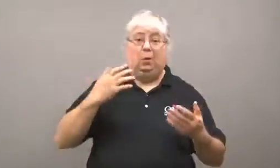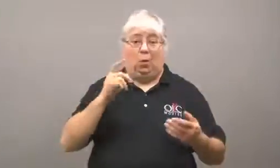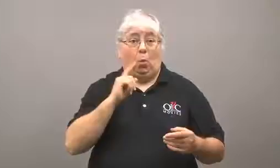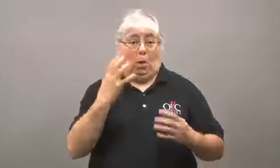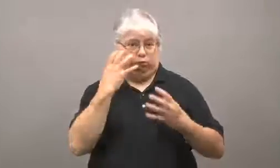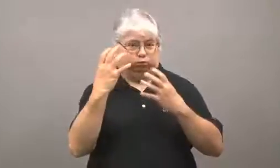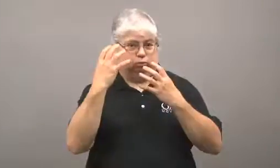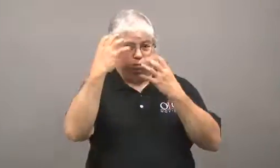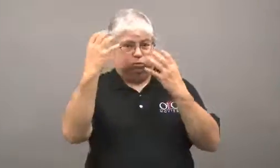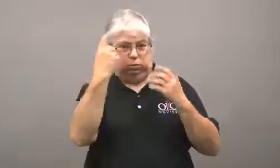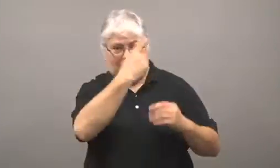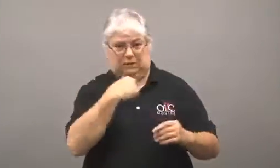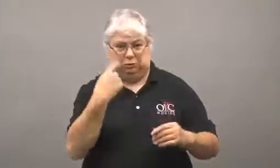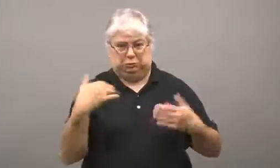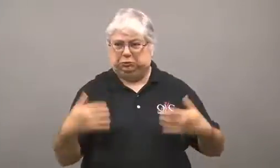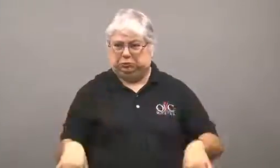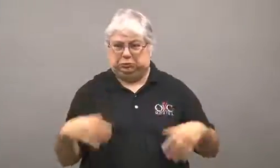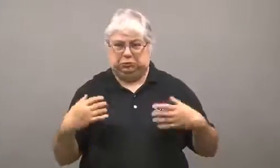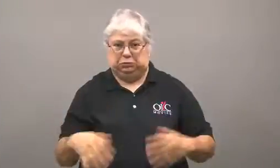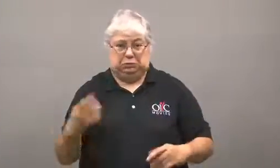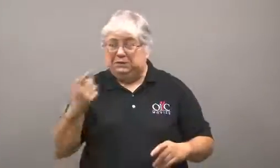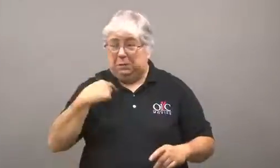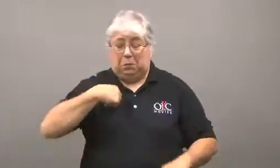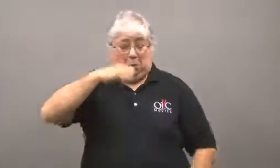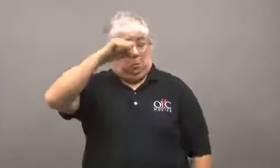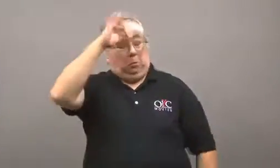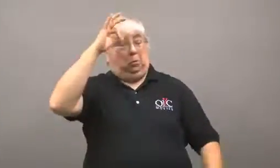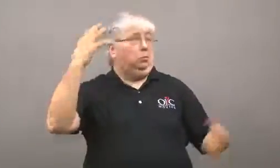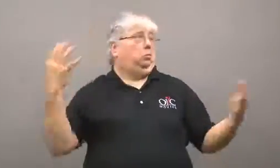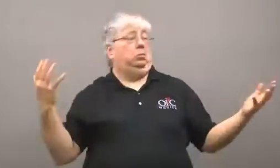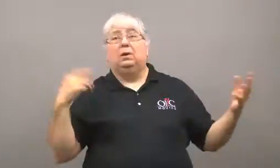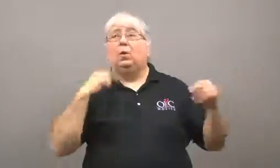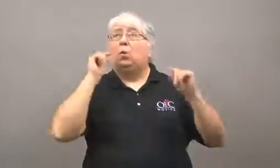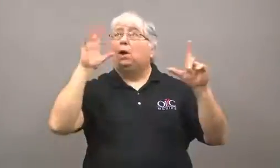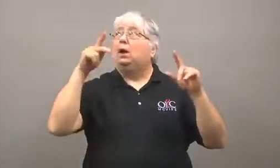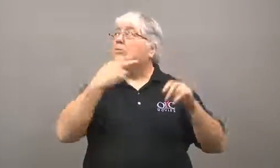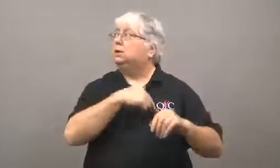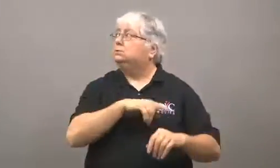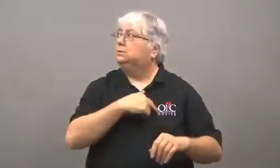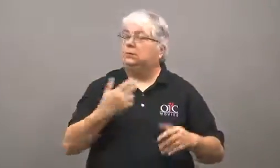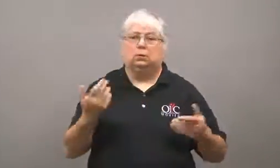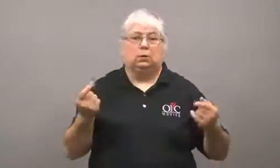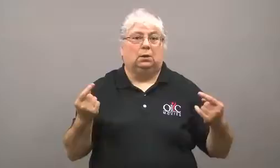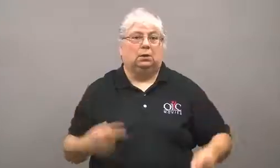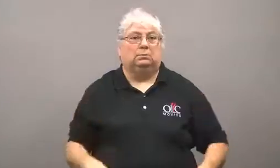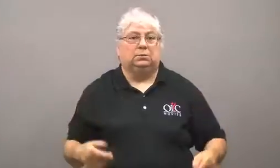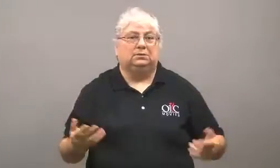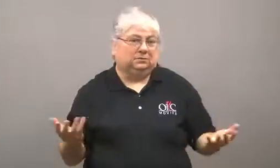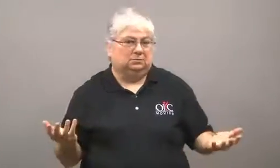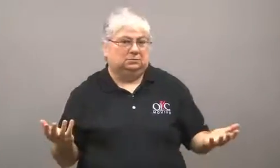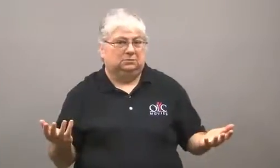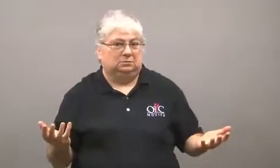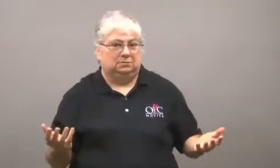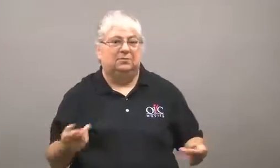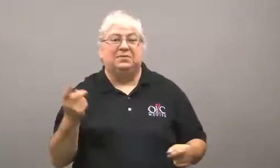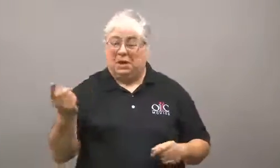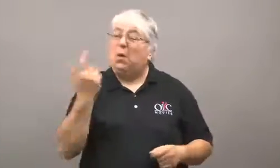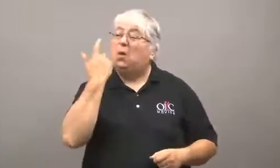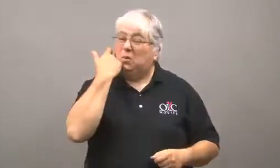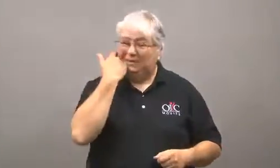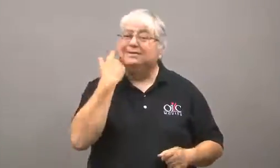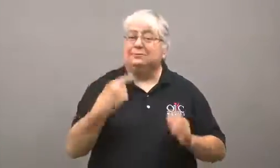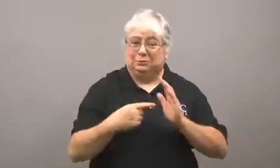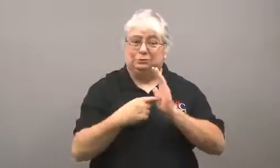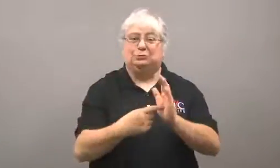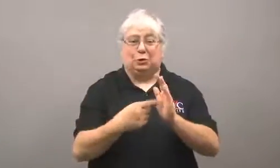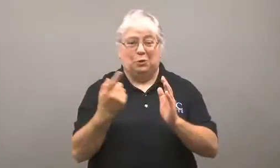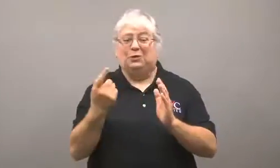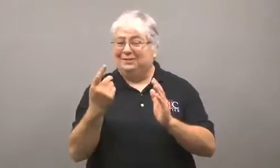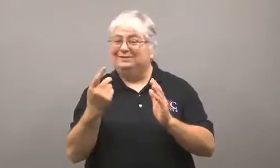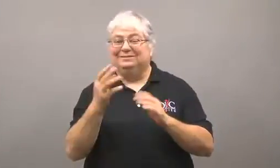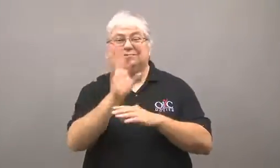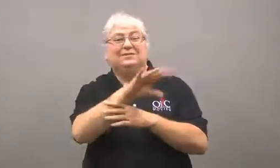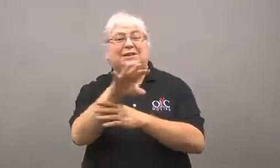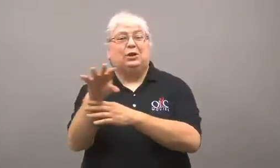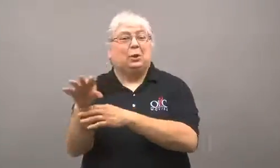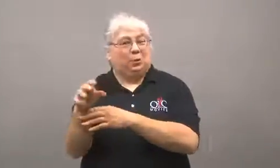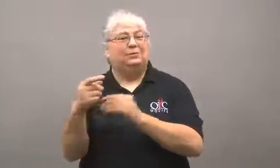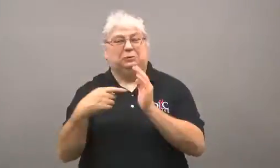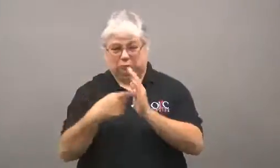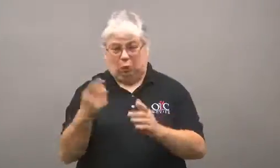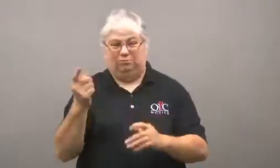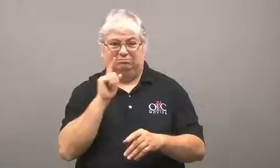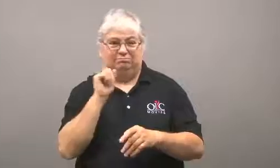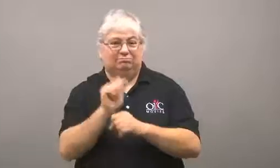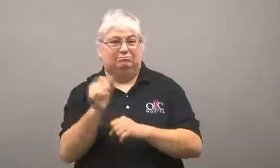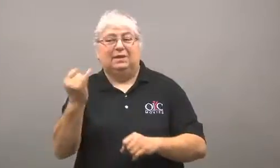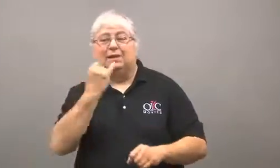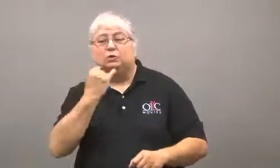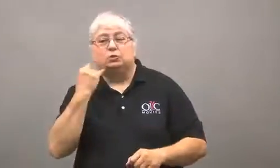His face was badly beaten and bruised. He woke up in the hospital.